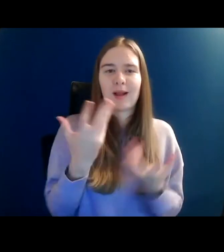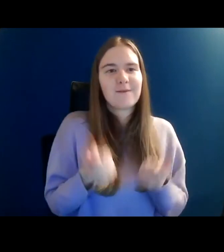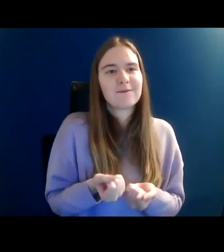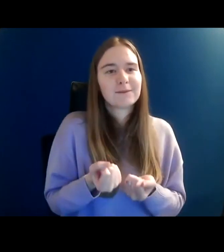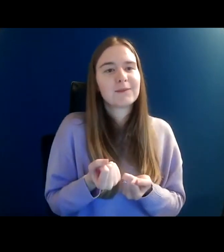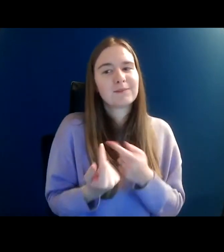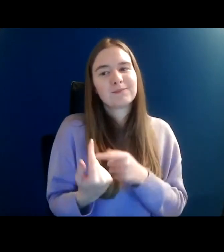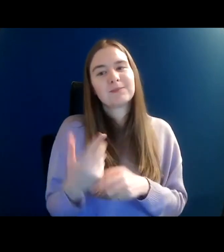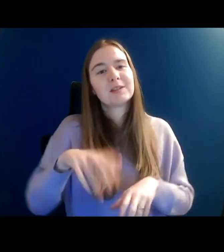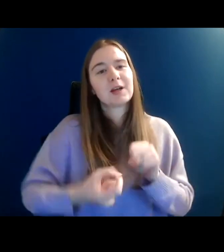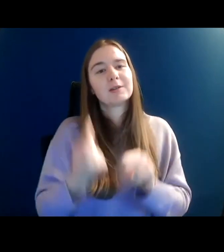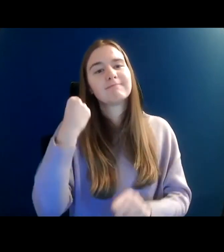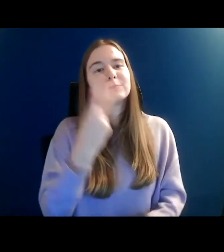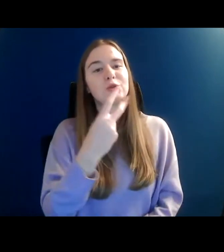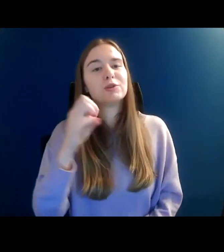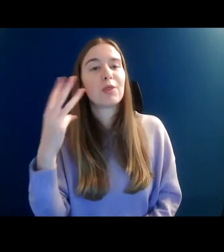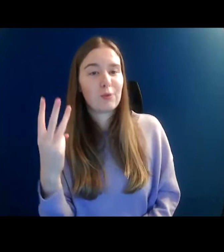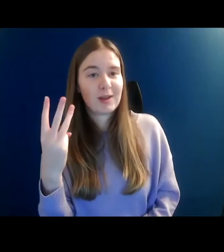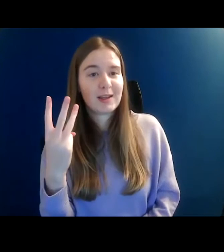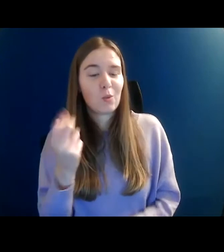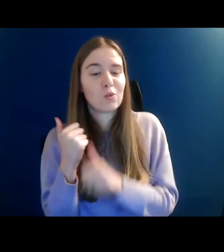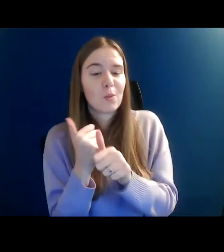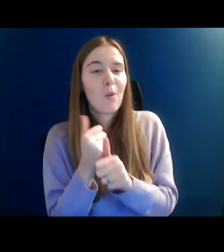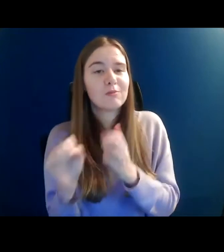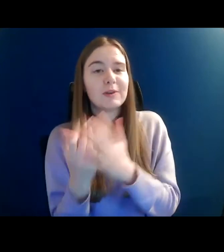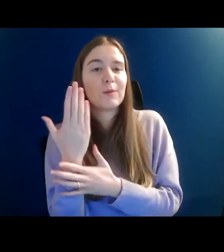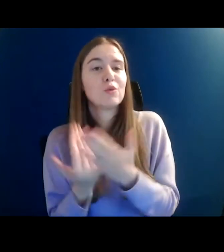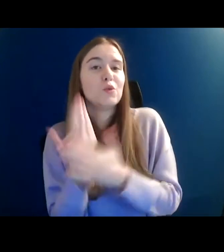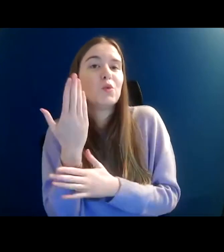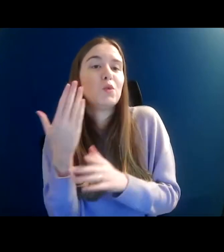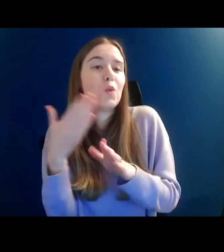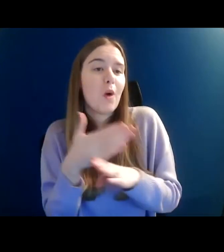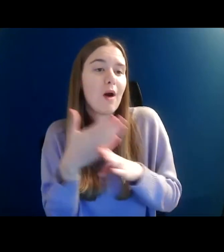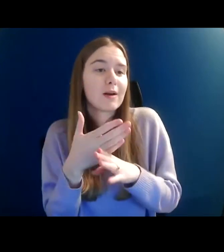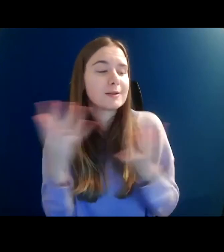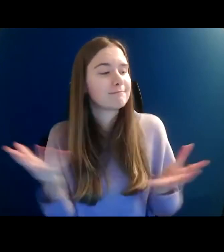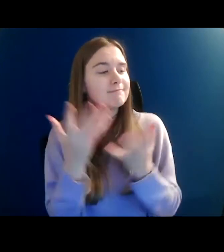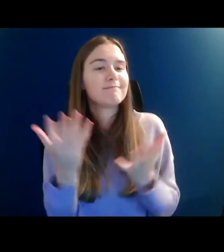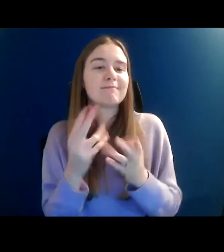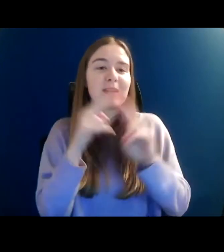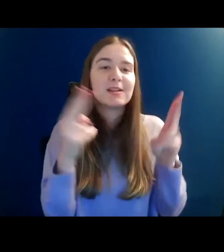and we support the development of new work, and try to foster international connections and exchange.